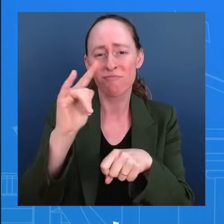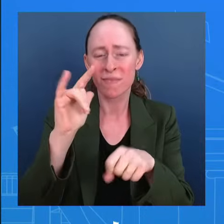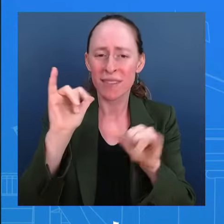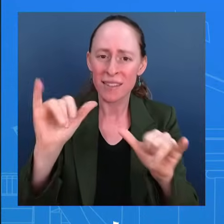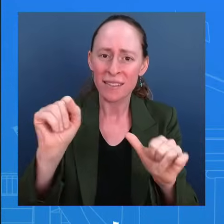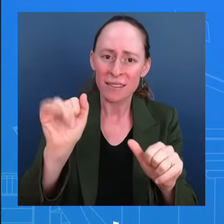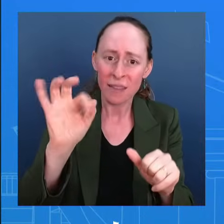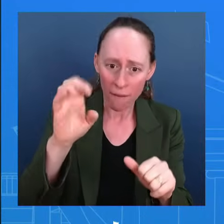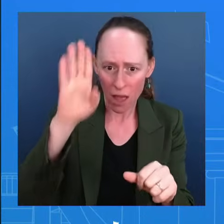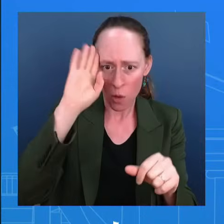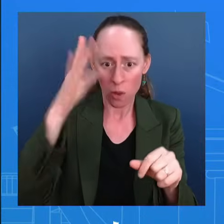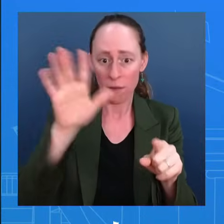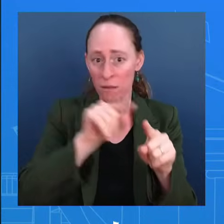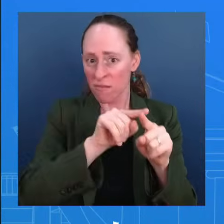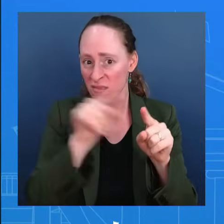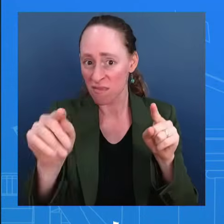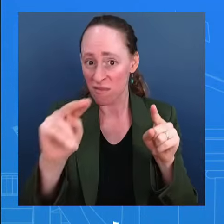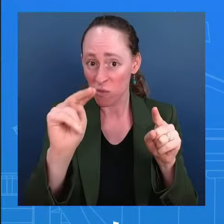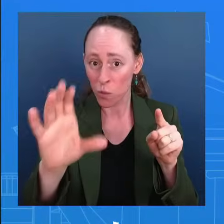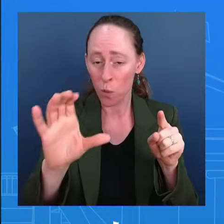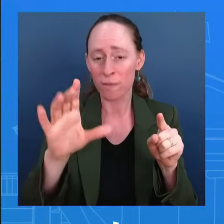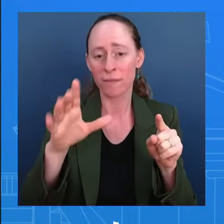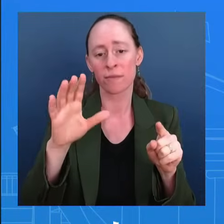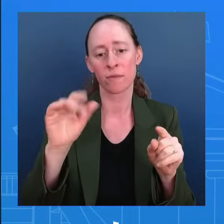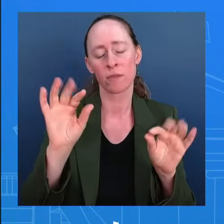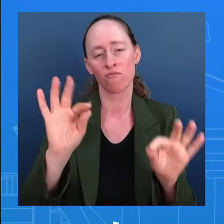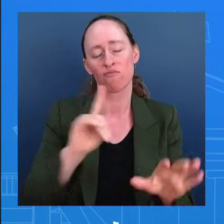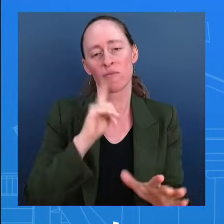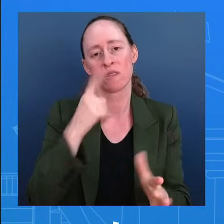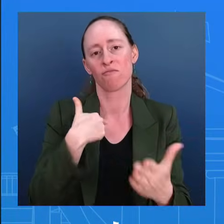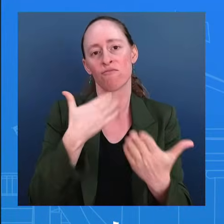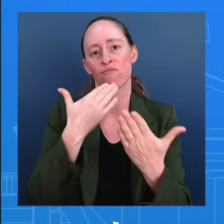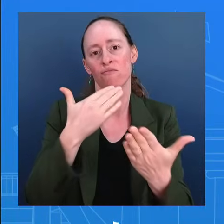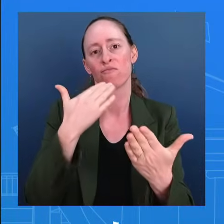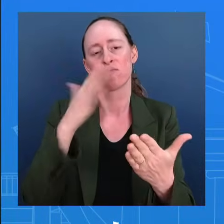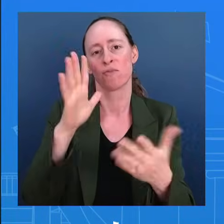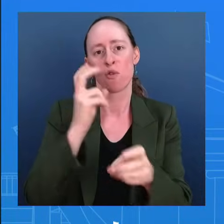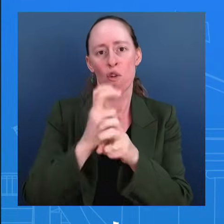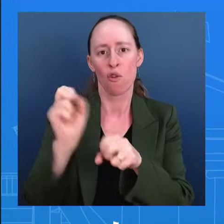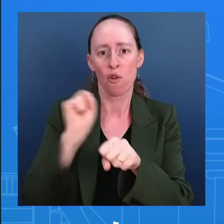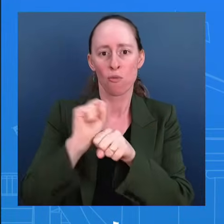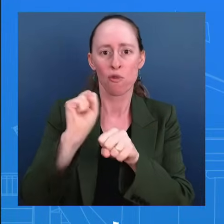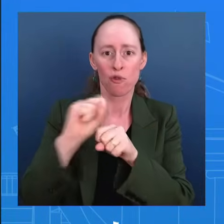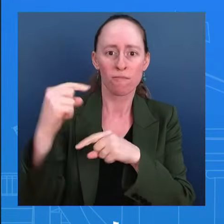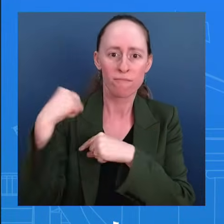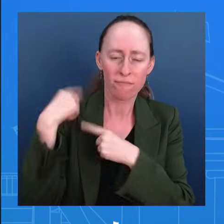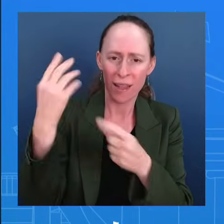We really appreciate everything that you're doing. And safe travels to Florida tonight. Thank you. Administrator Criswell: Thanks, Karine. Thanks, everybody.